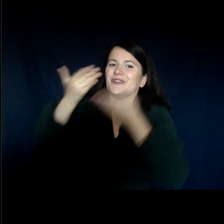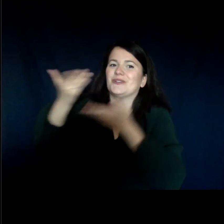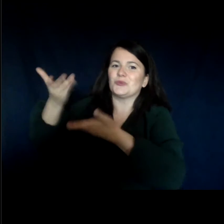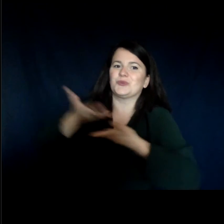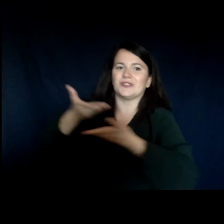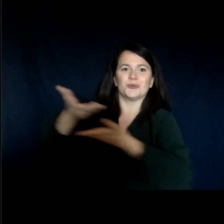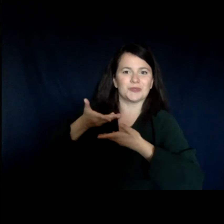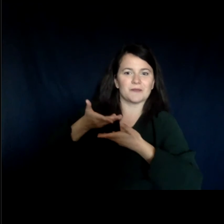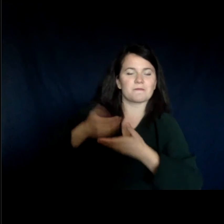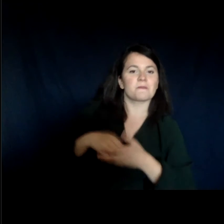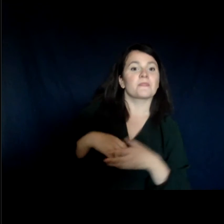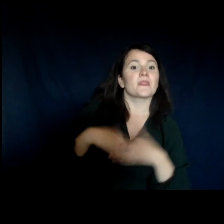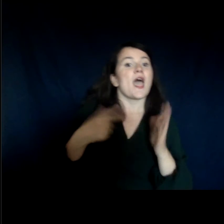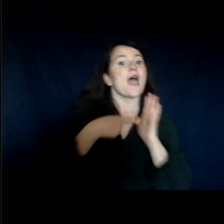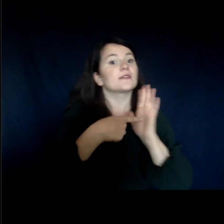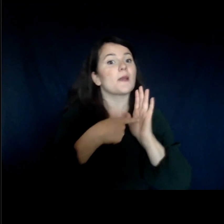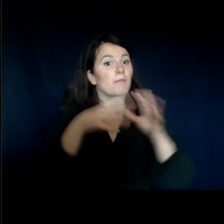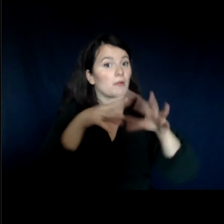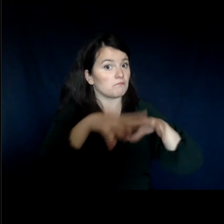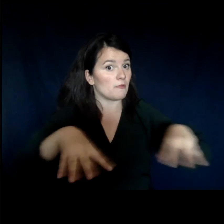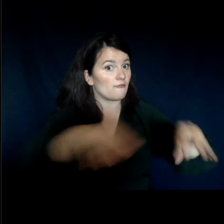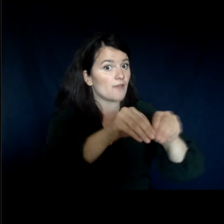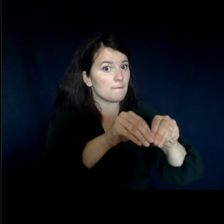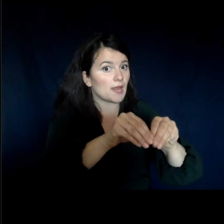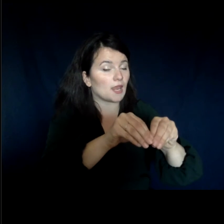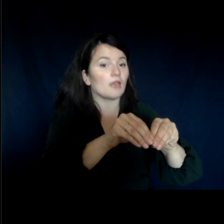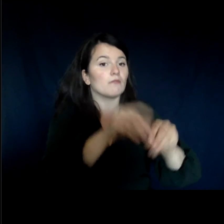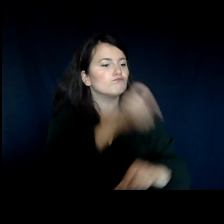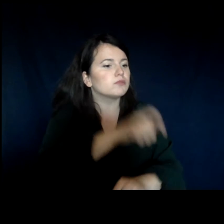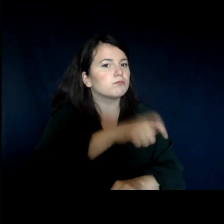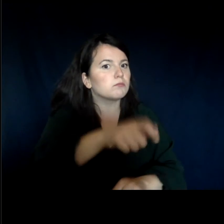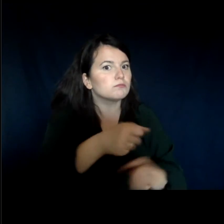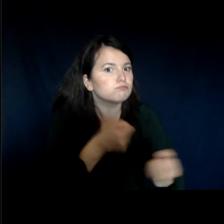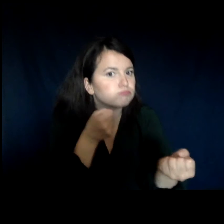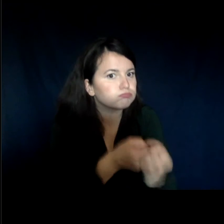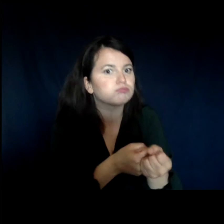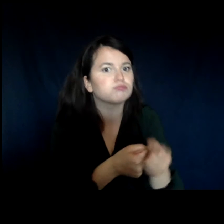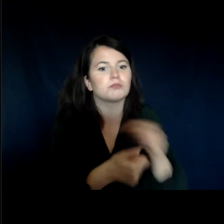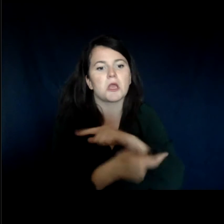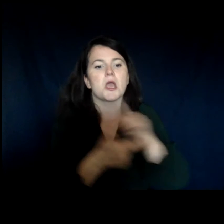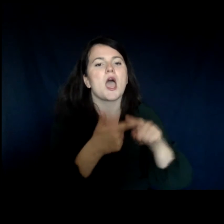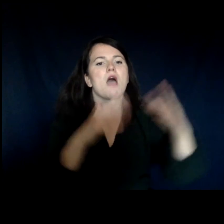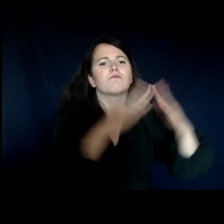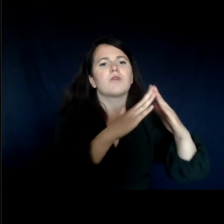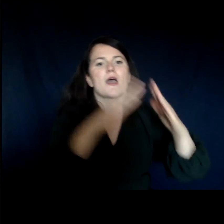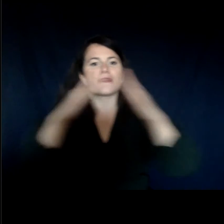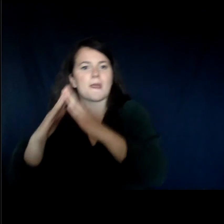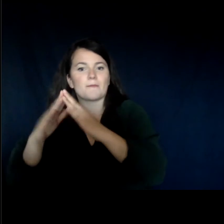family carers, neighbours, brothers, sisters work together